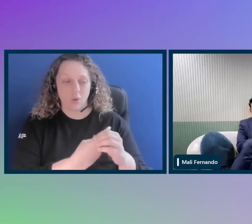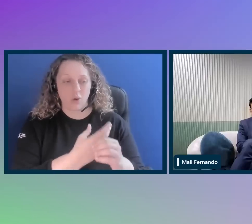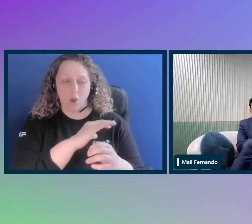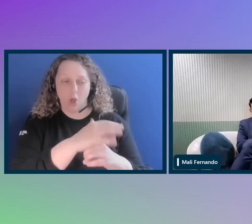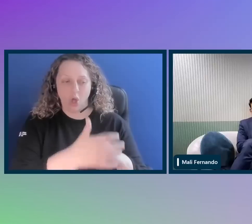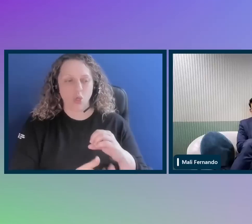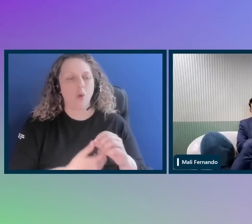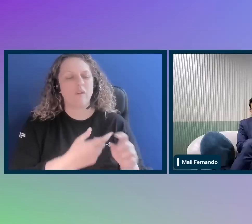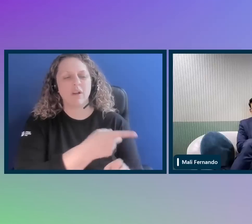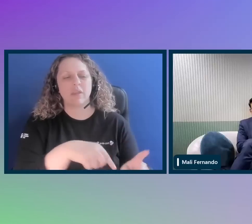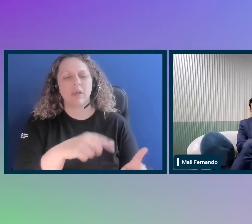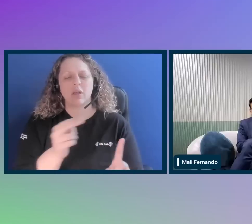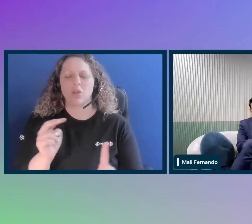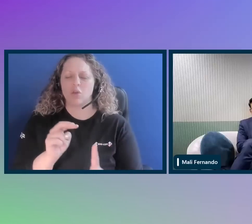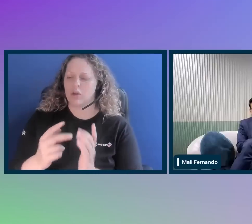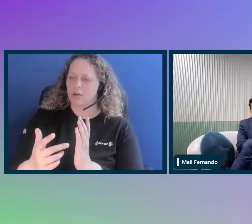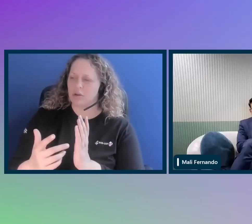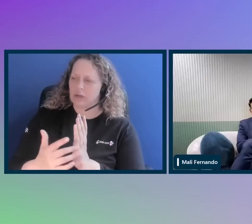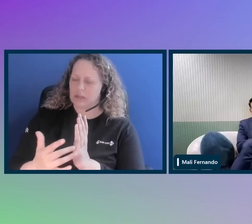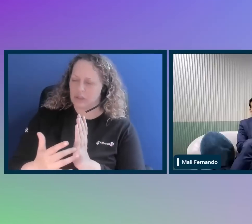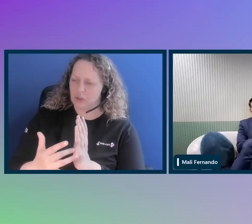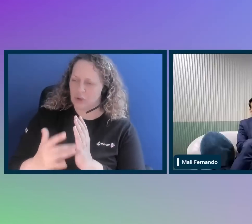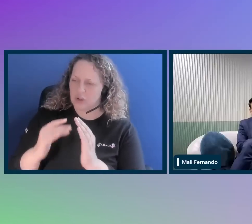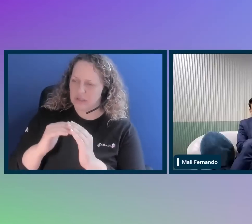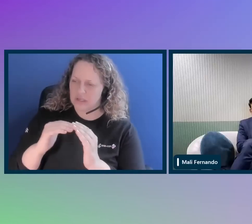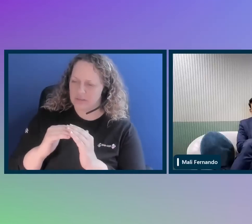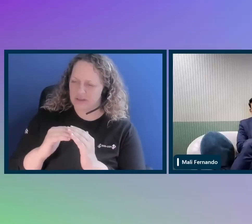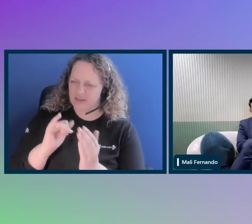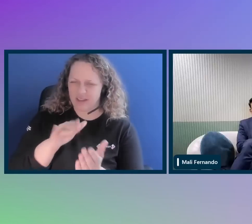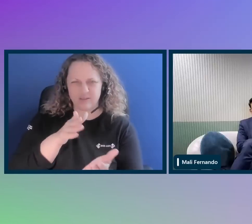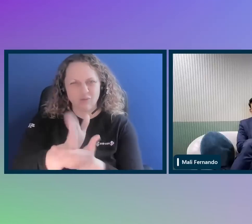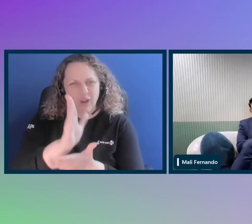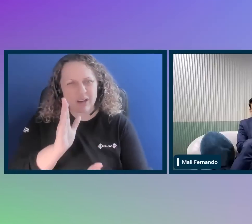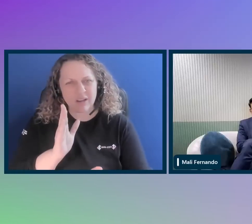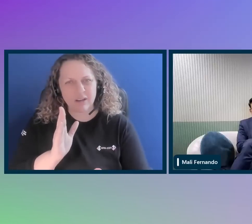as a human rights platform.